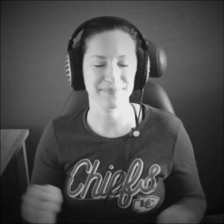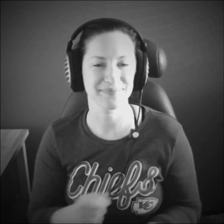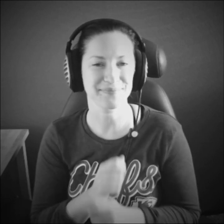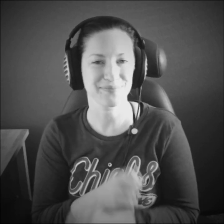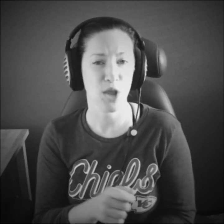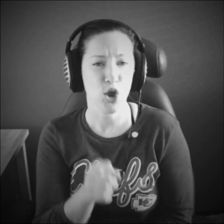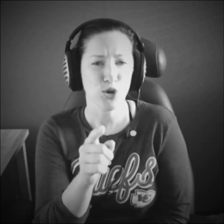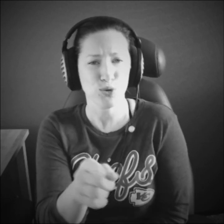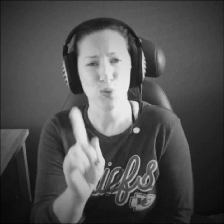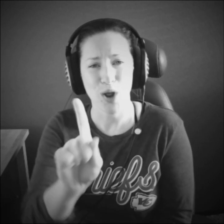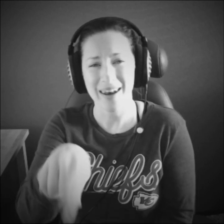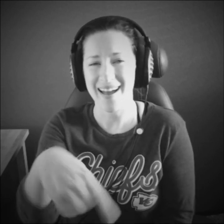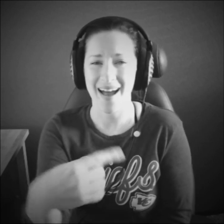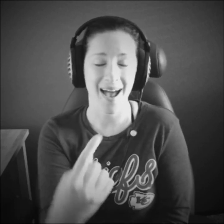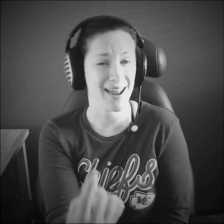you are not alone you are not alone